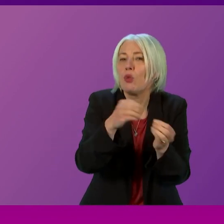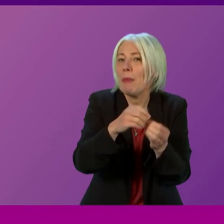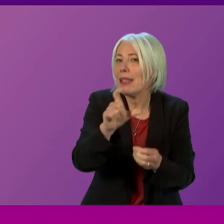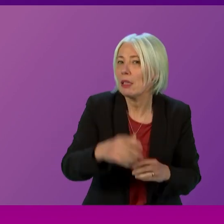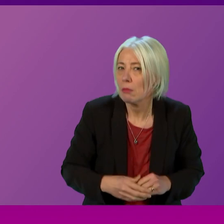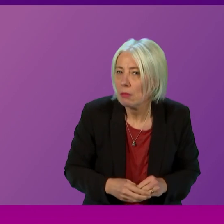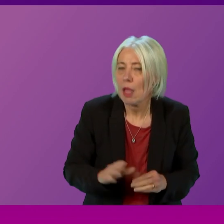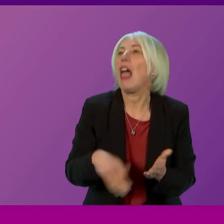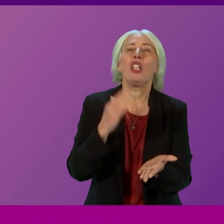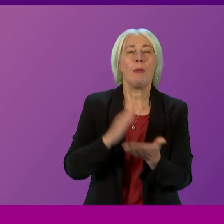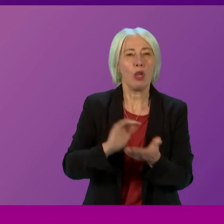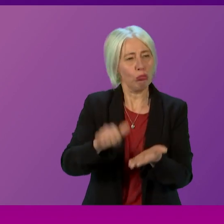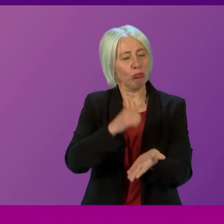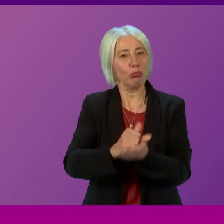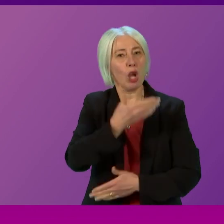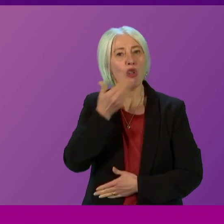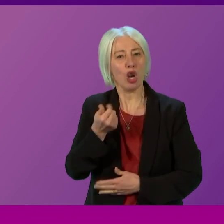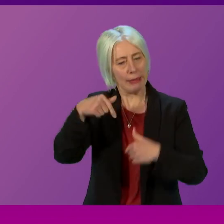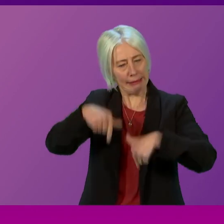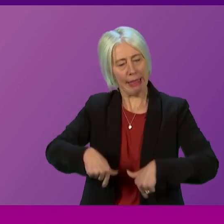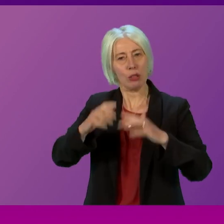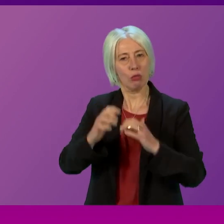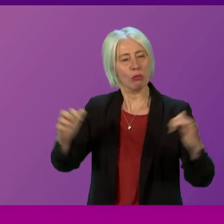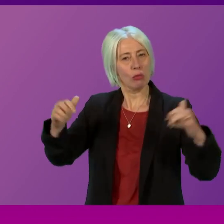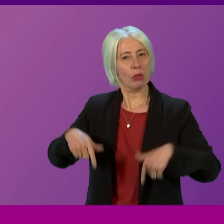ensure that proper courtesy is shown to the members of this chamber by the Government?